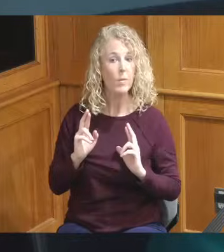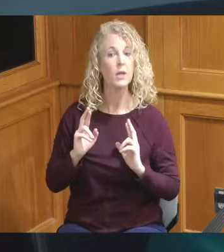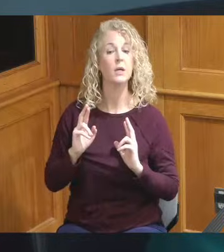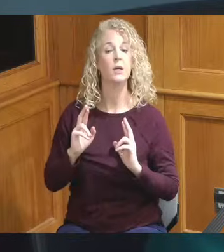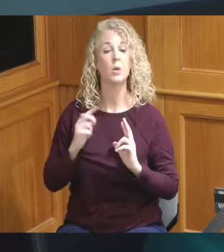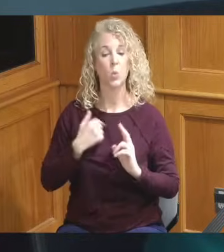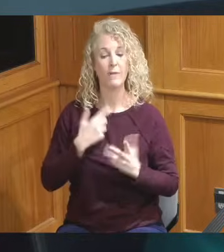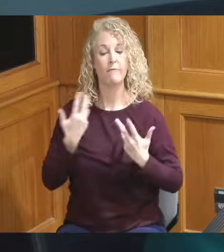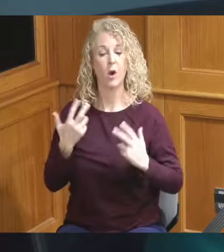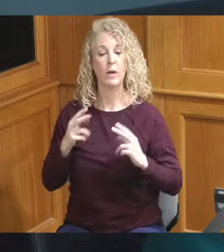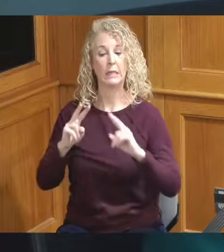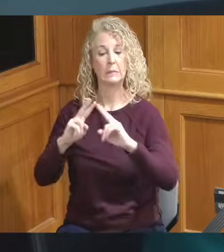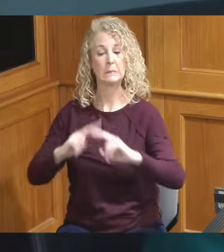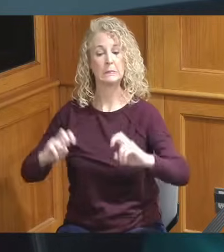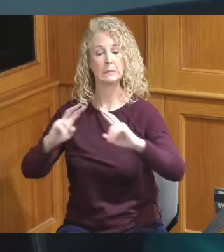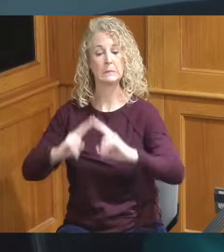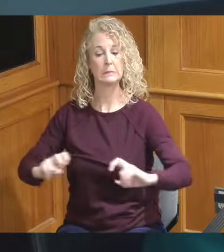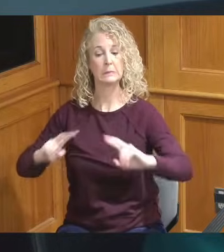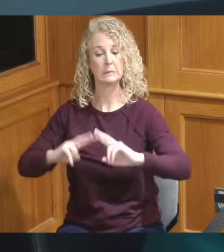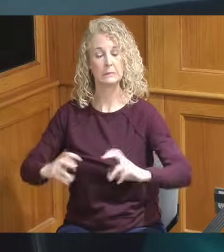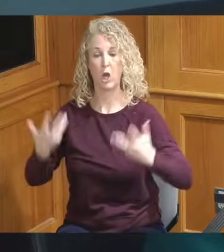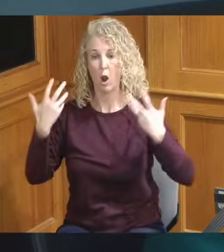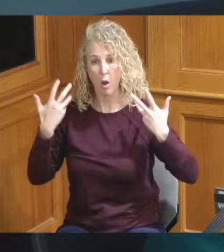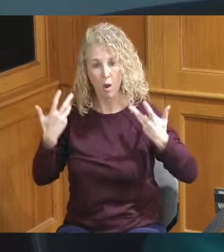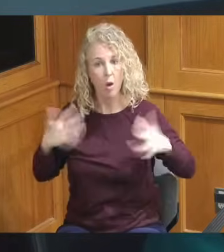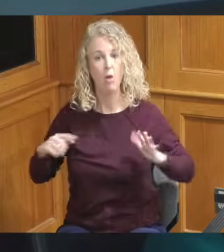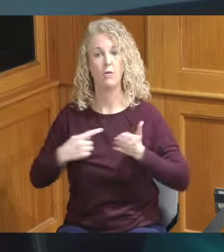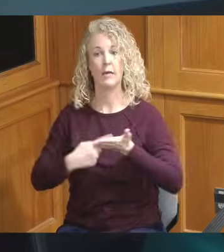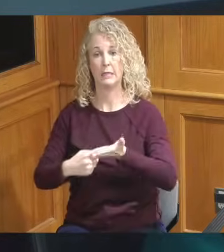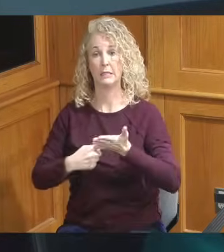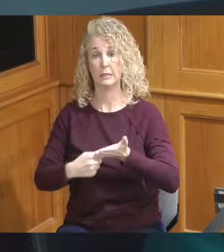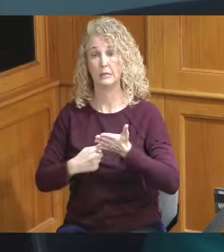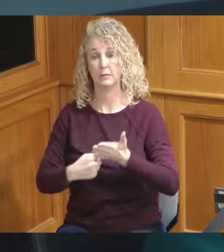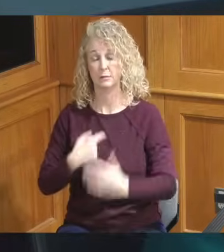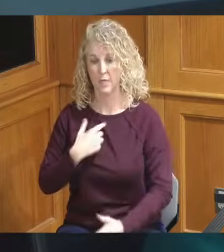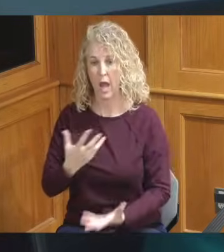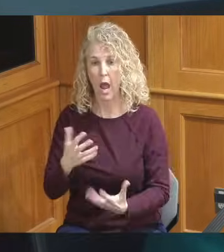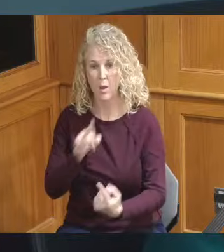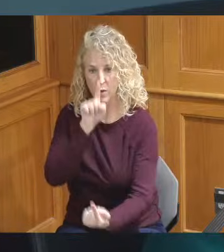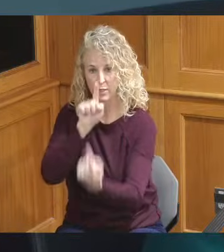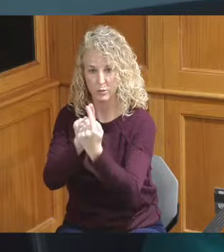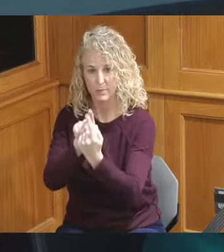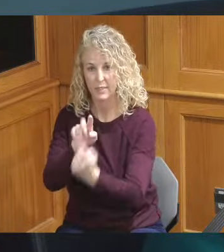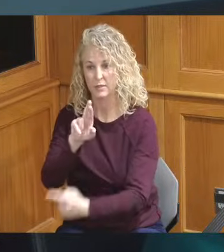looked at it and talked to the NFL. And I wanted to talk to Roger Goodell, but y'all didn't give me